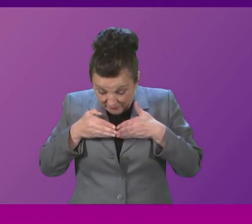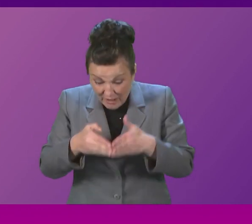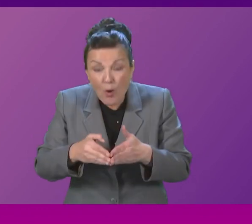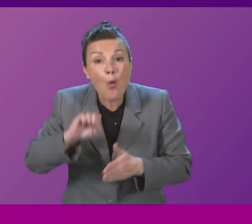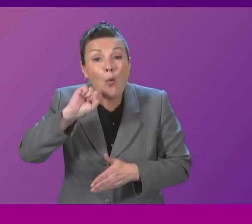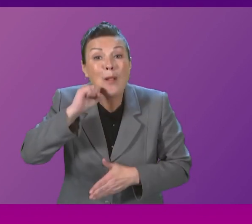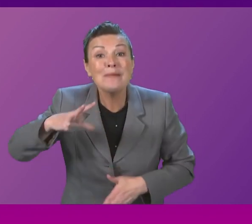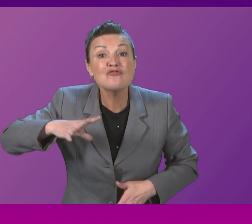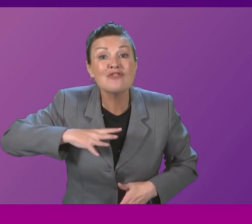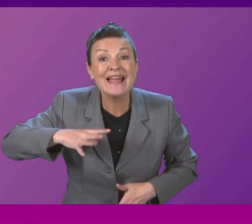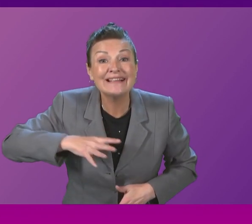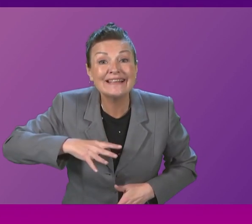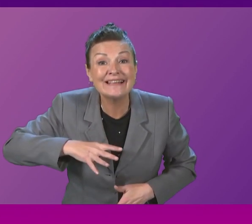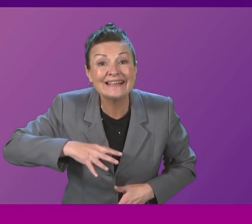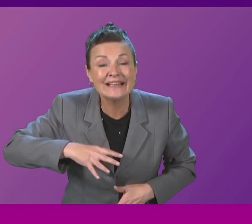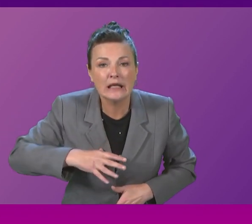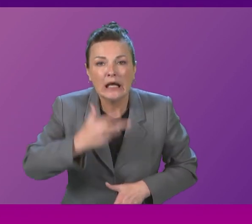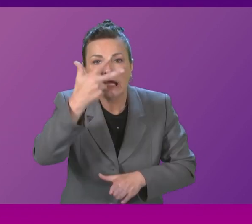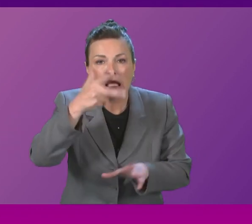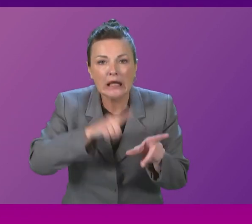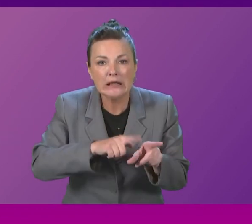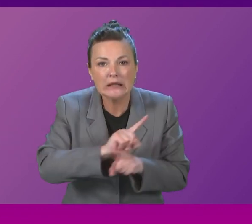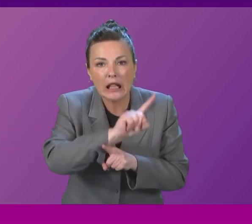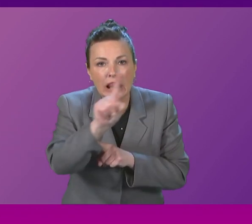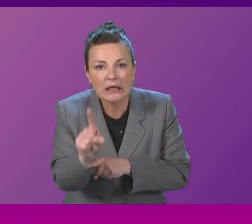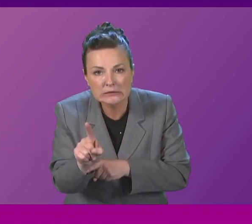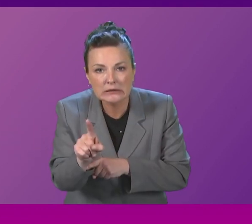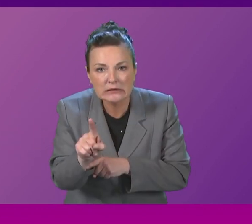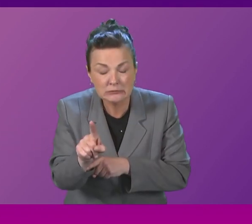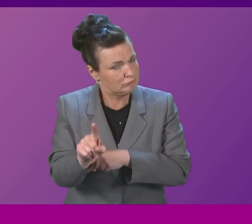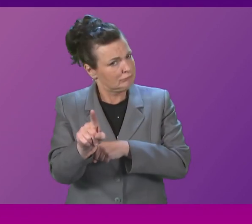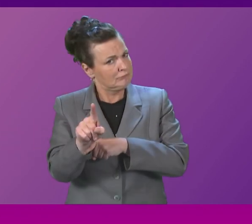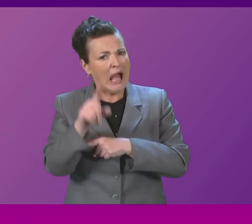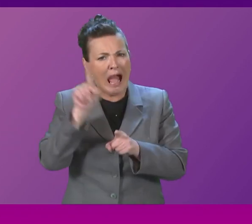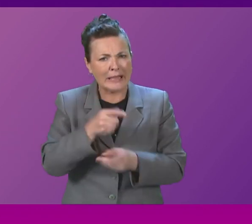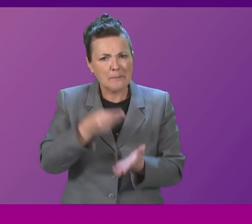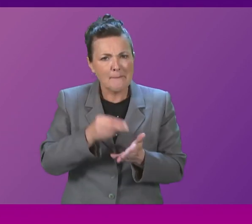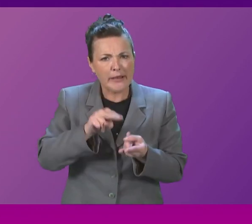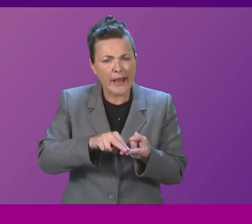come into service eight years after it was planned to do so and at a significant cost overrun.